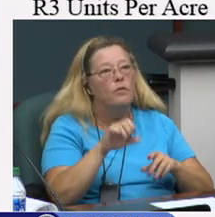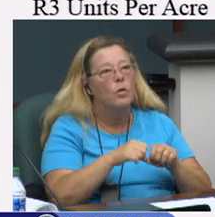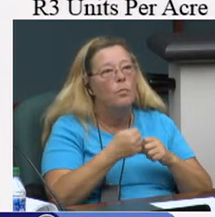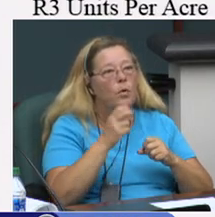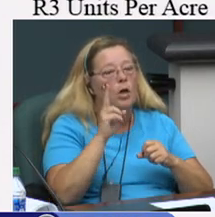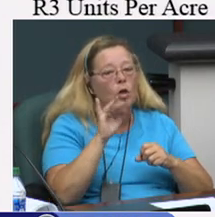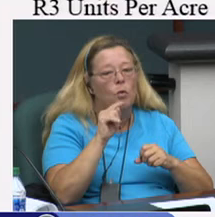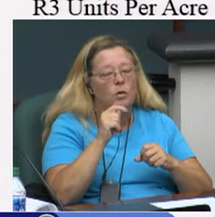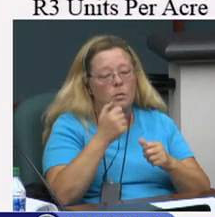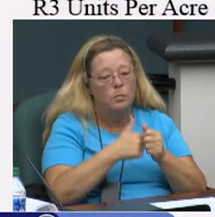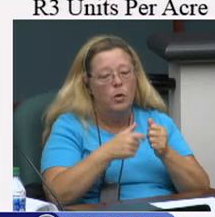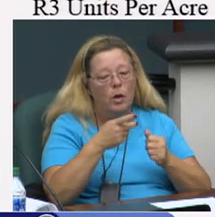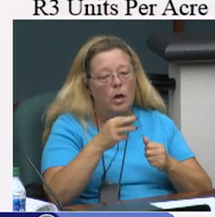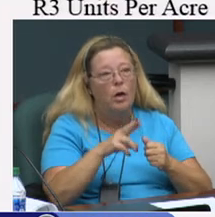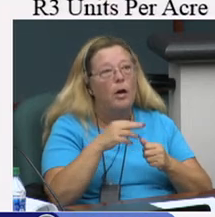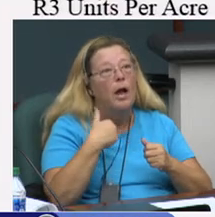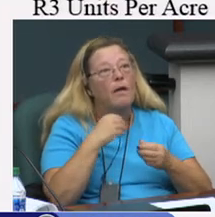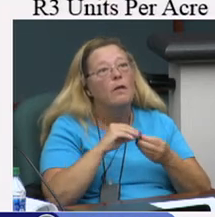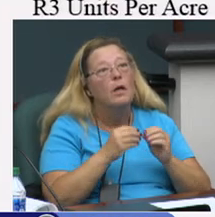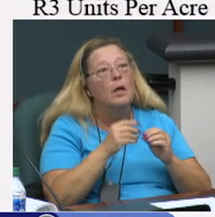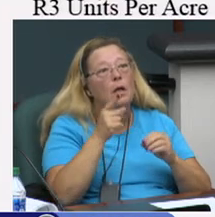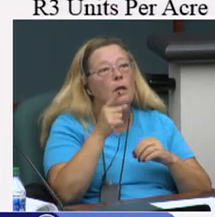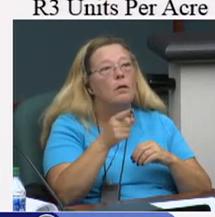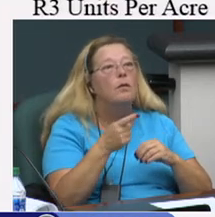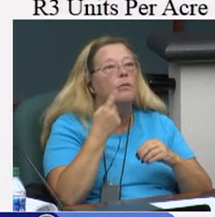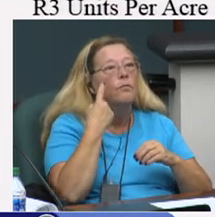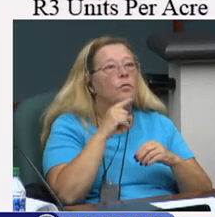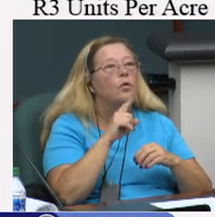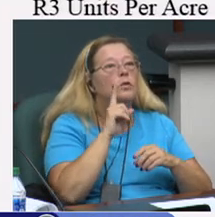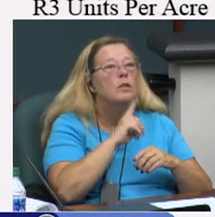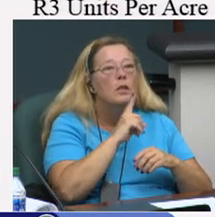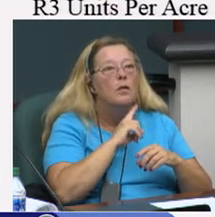I gave some numbers there again for all single-family residential you're looking